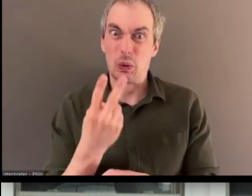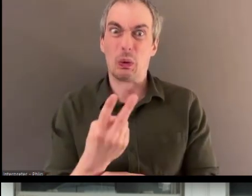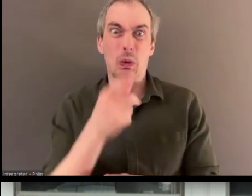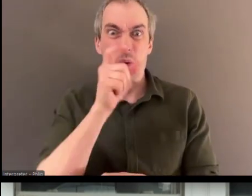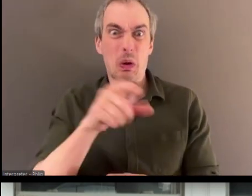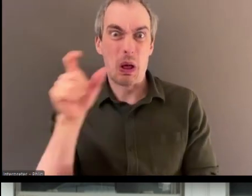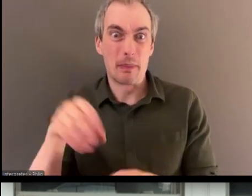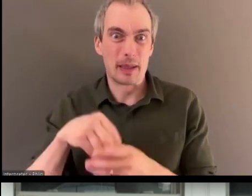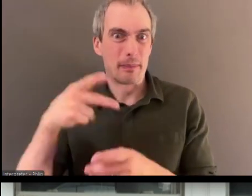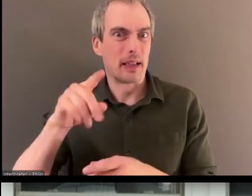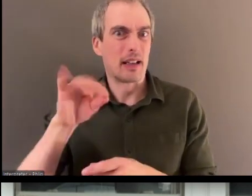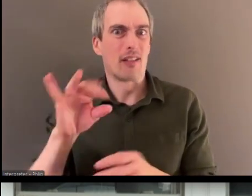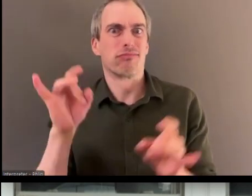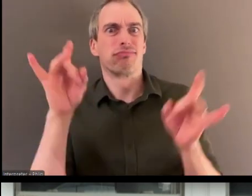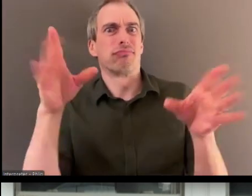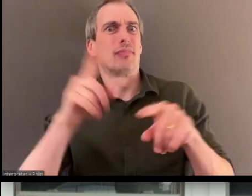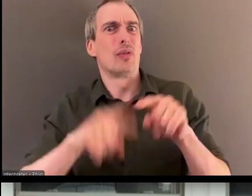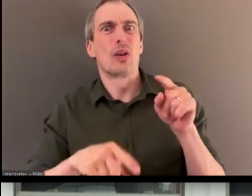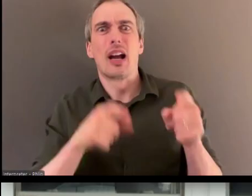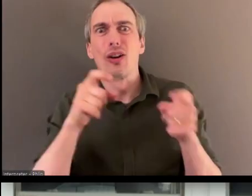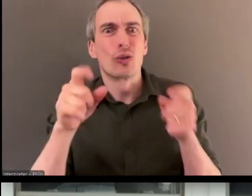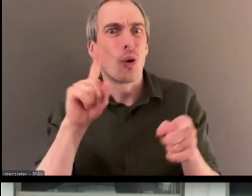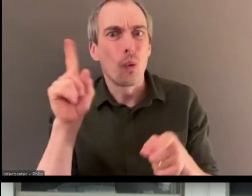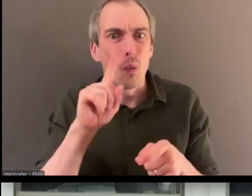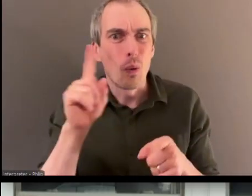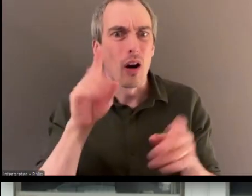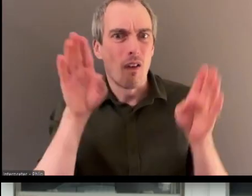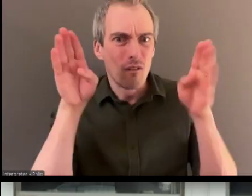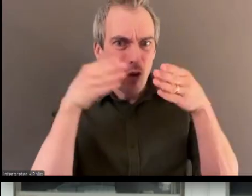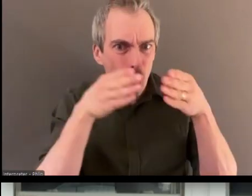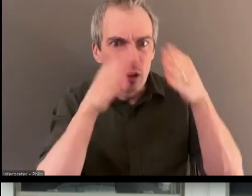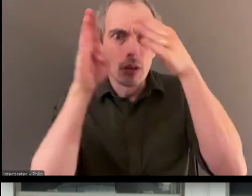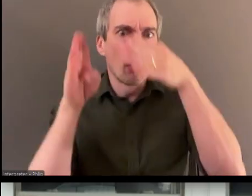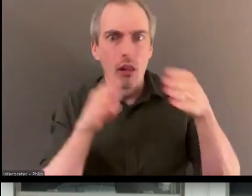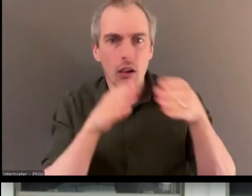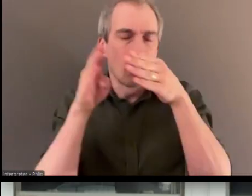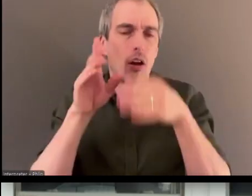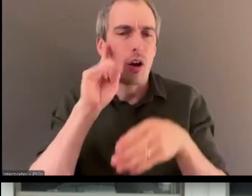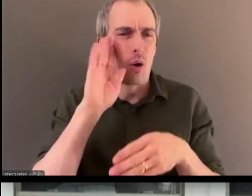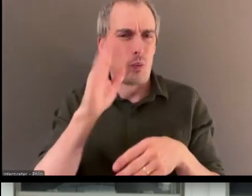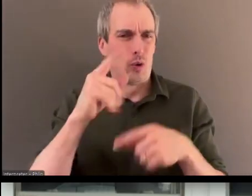focus is going to go in a two-column layout. The next step that we do is we analyze each PDF.